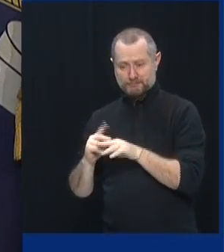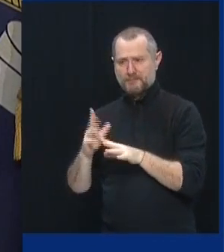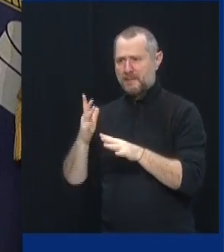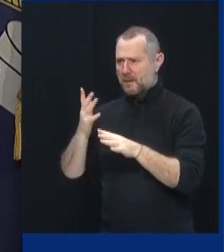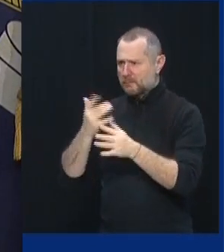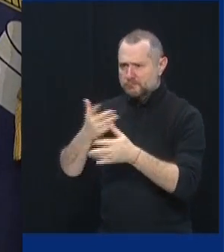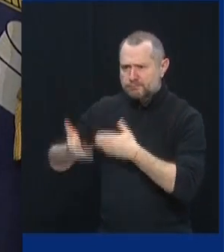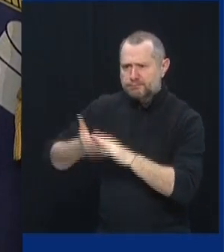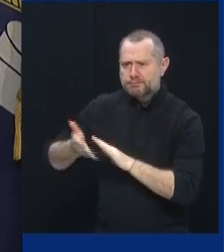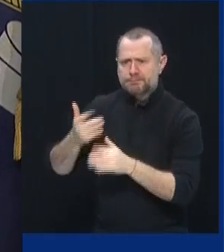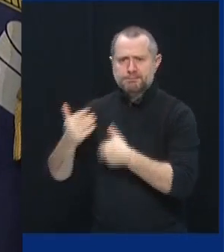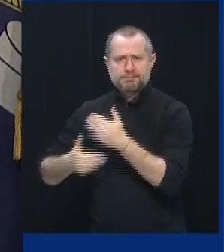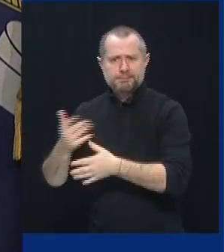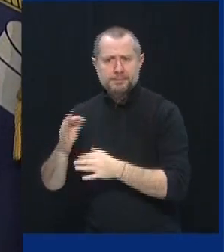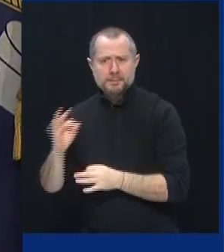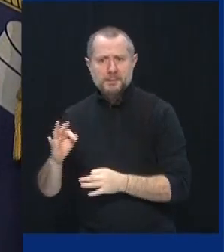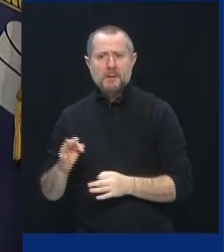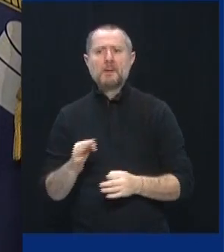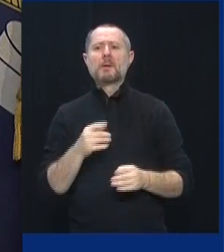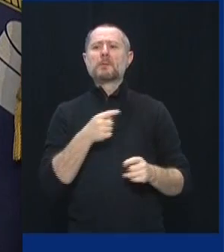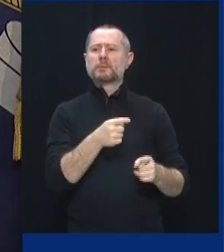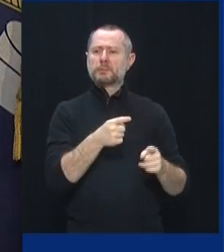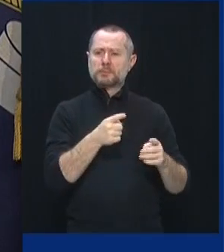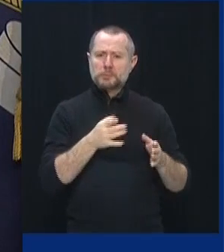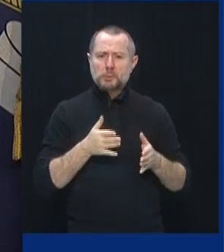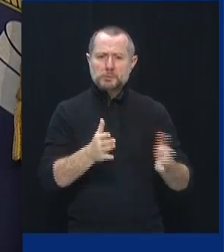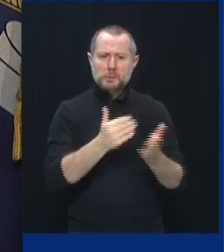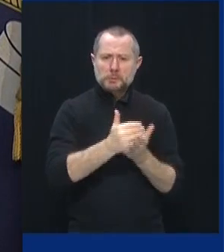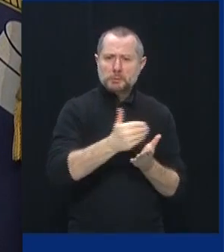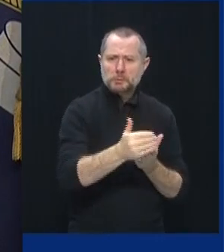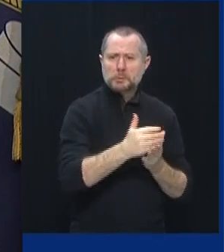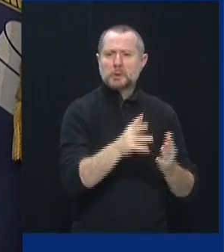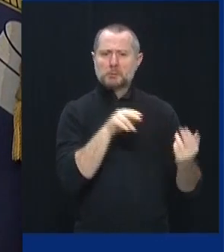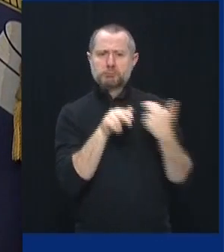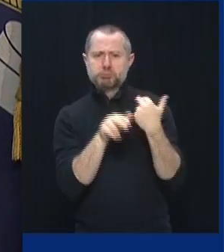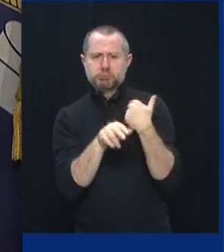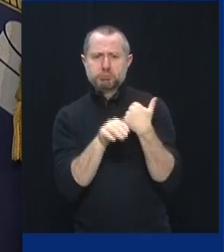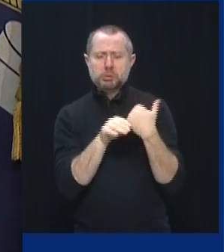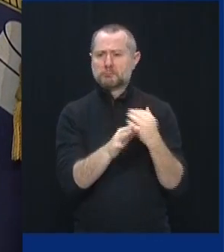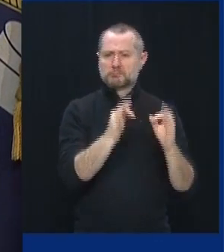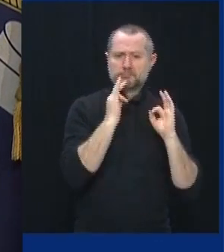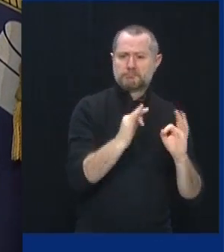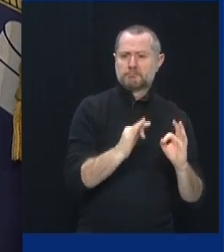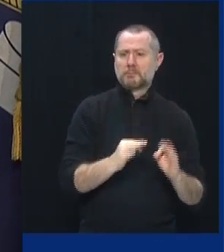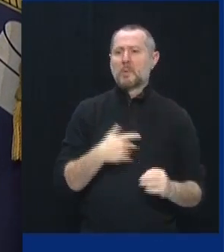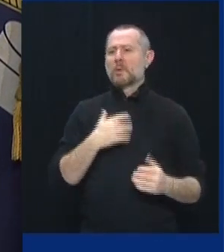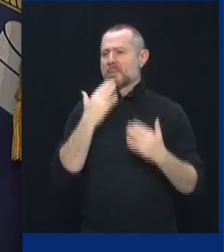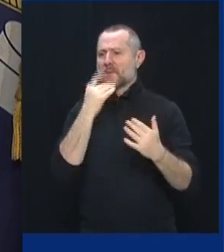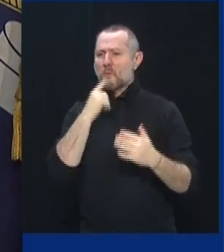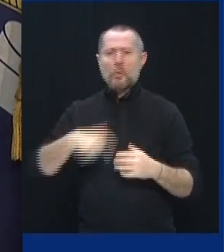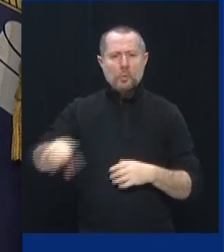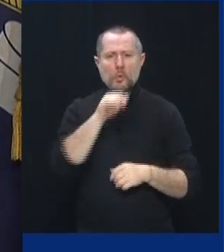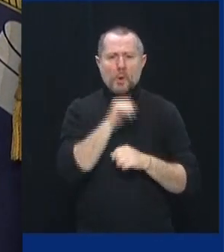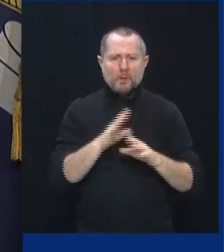SO IT WAS HANDLED WELL ACROSS THE BOARD, ROADS ARE OPEN, TRAINS ARE RUNNING TODAY. WE'LL GET AN UPDATE, BUT I WANT